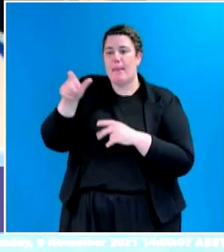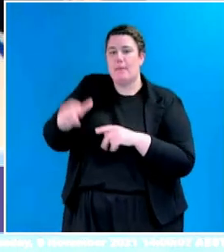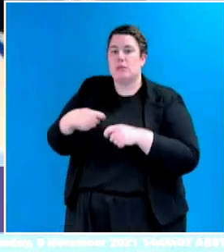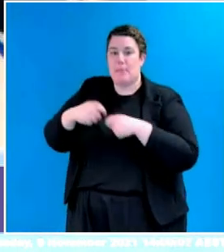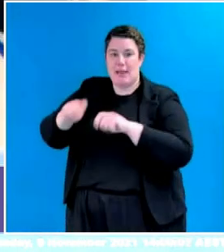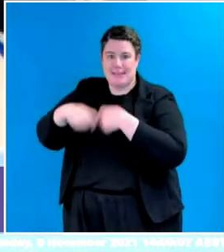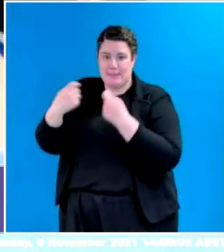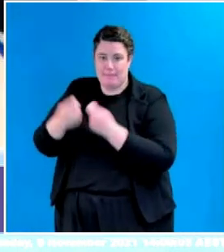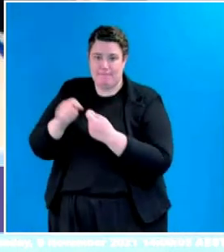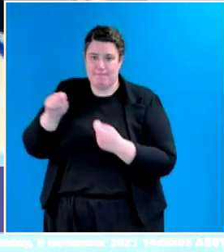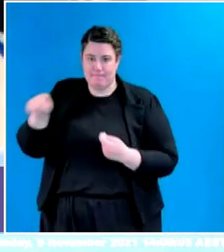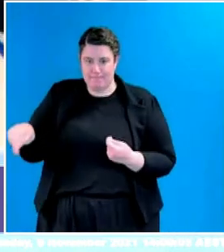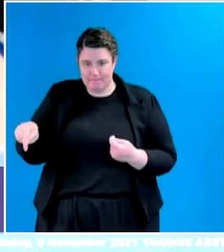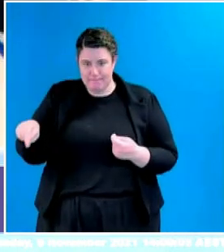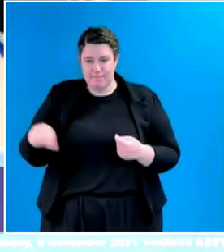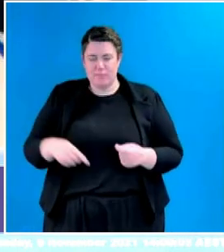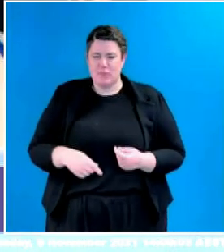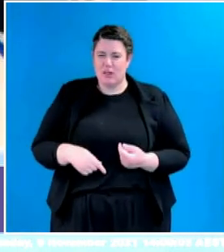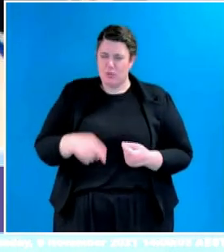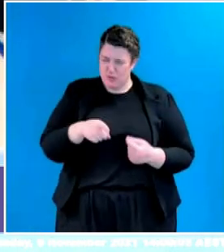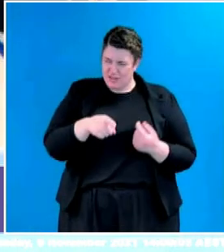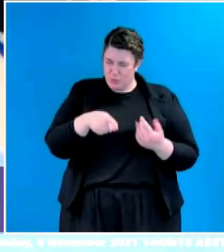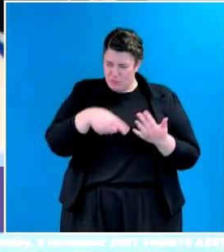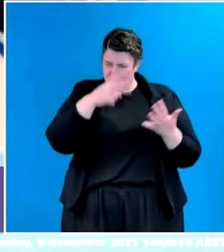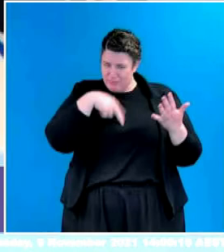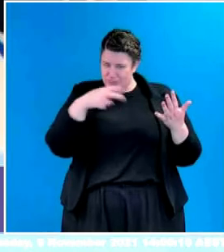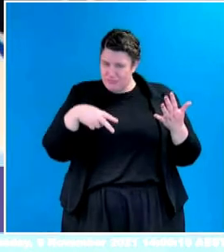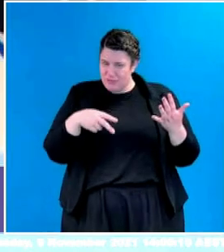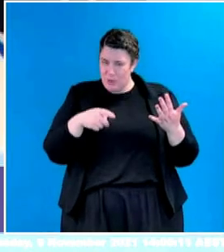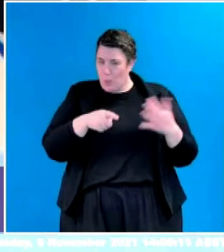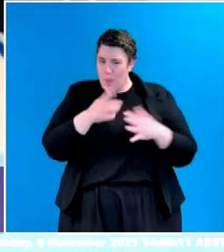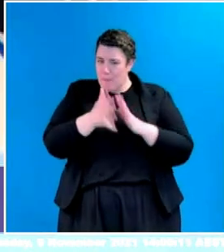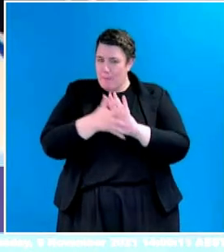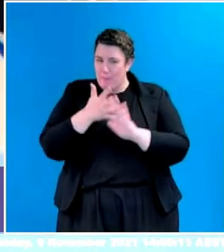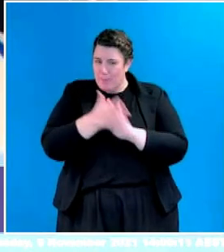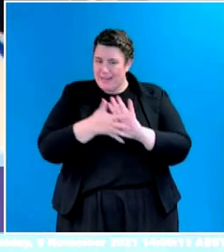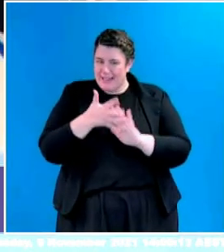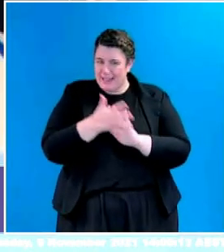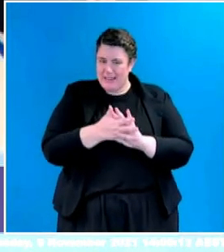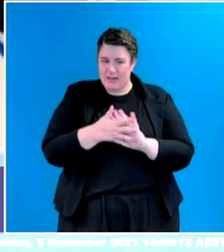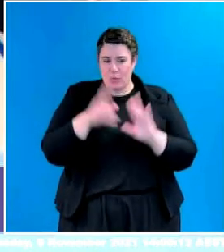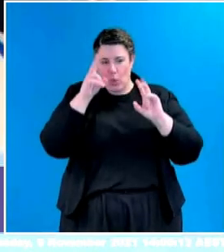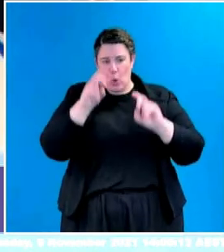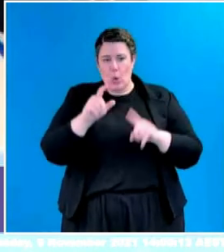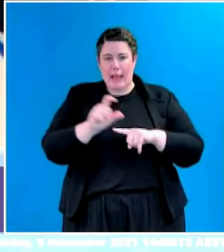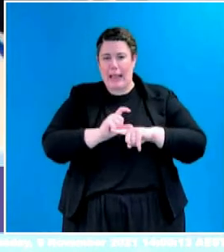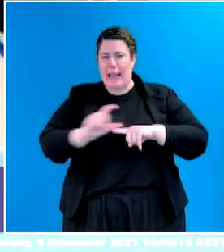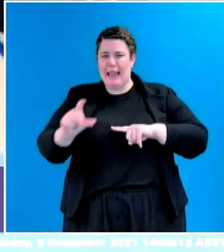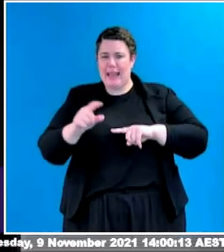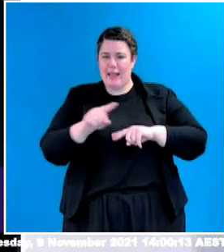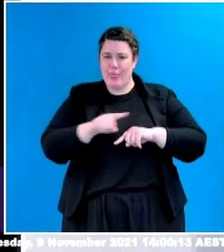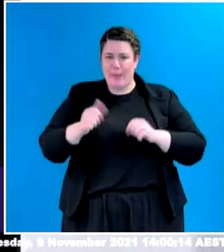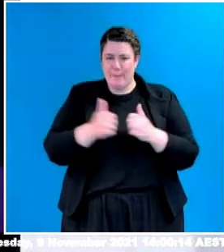When you talk about "clear the paper", both of you, do you mean